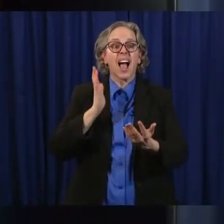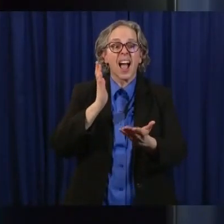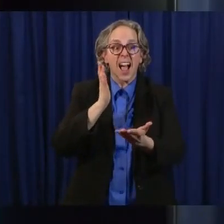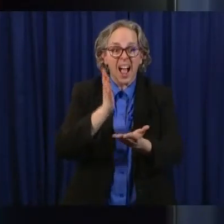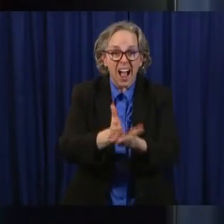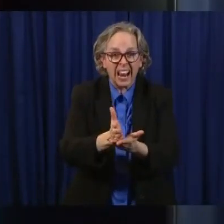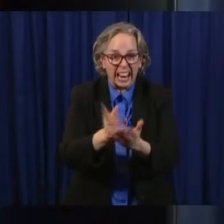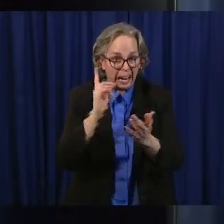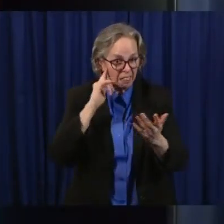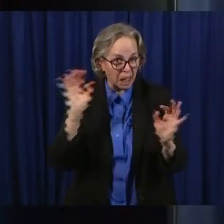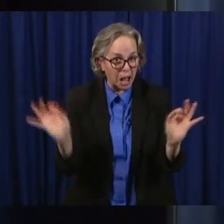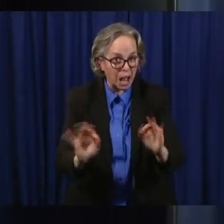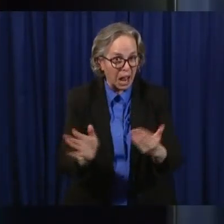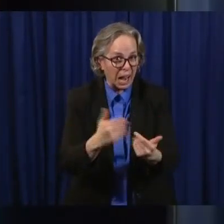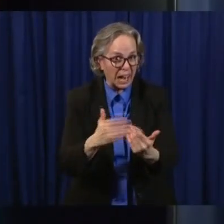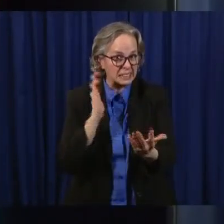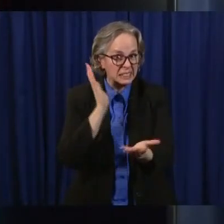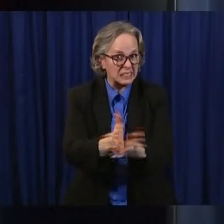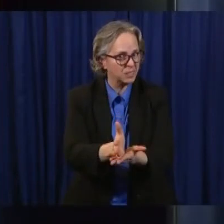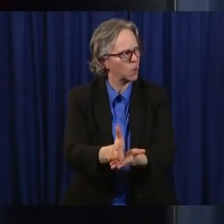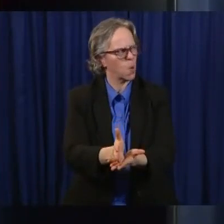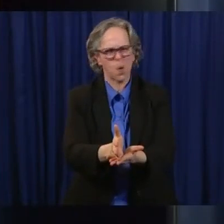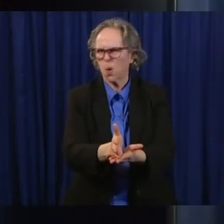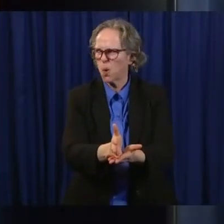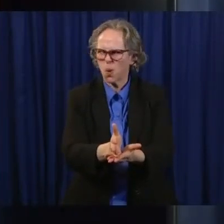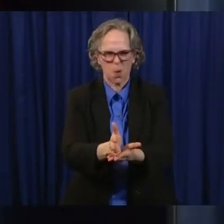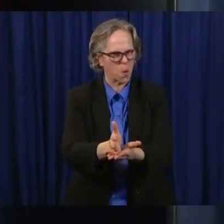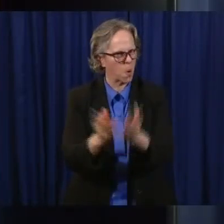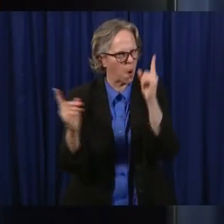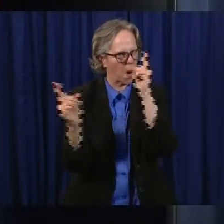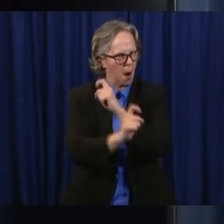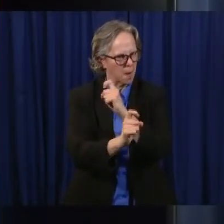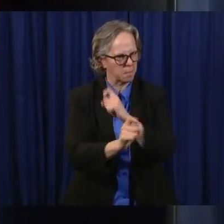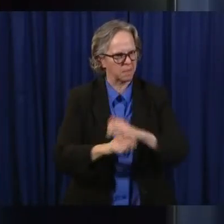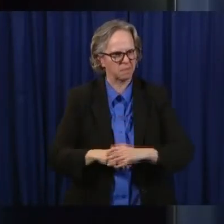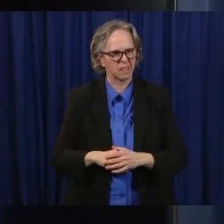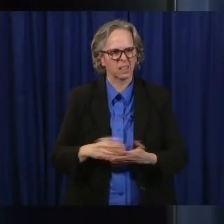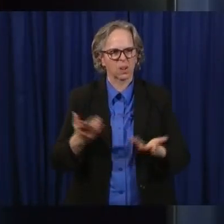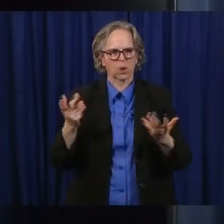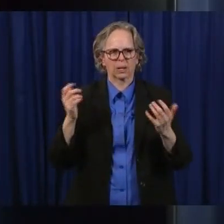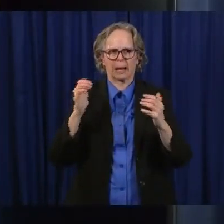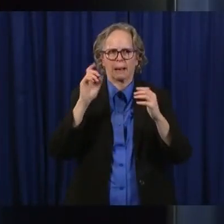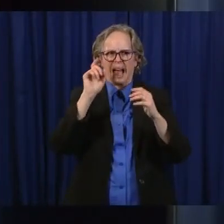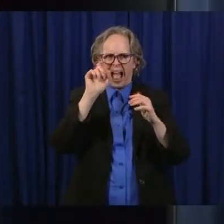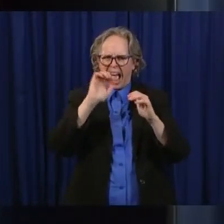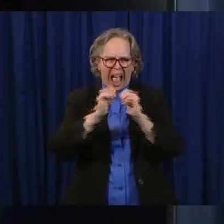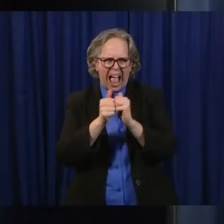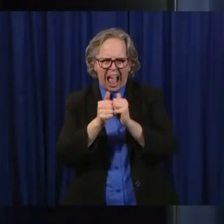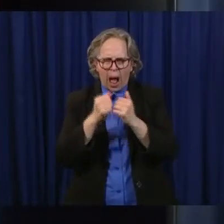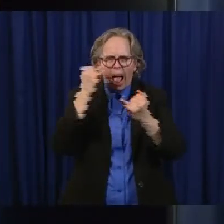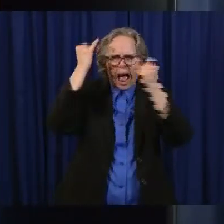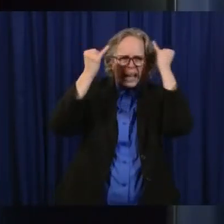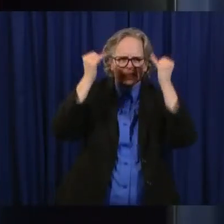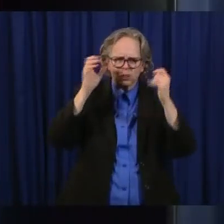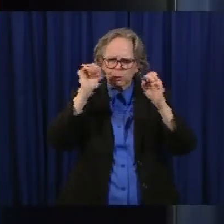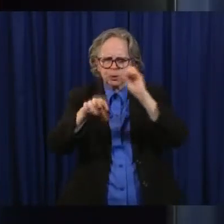INFECTION BY NOT PREVENTING THIS INFECTION PROCESS FROM HAPPENING. PREVENTING THE INFECTION PROCESS IS REALLY QUITE SIMPLE.